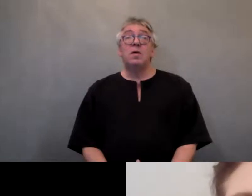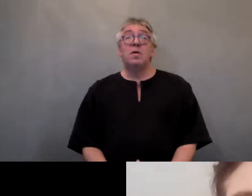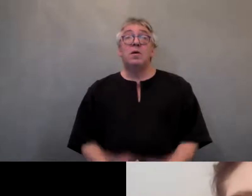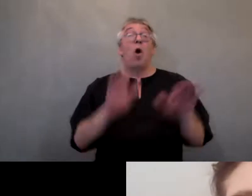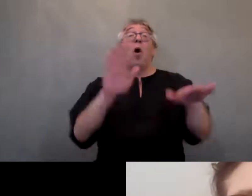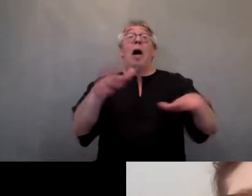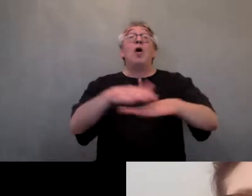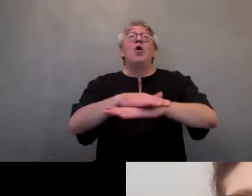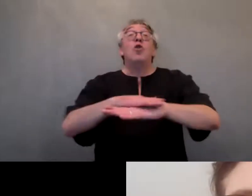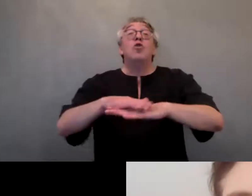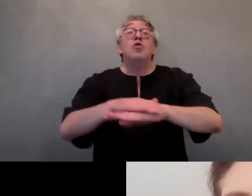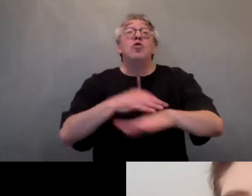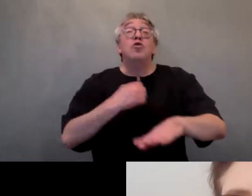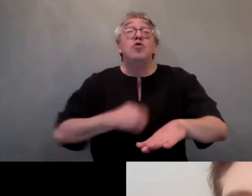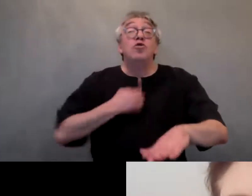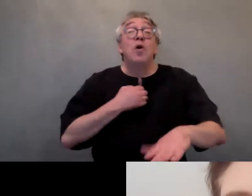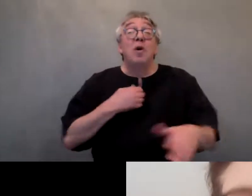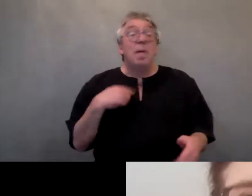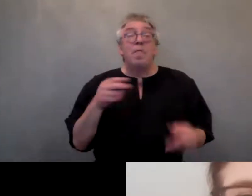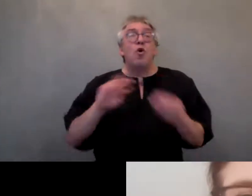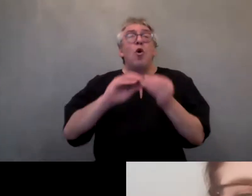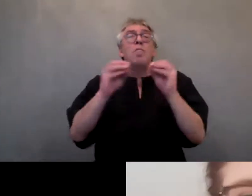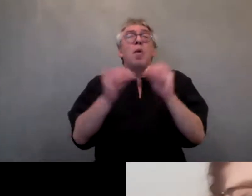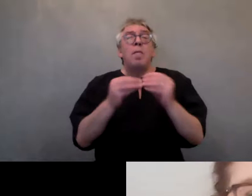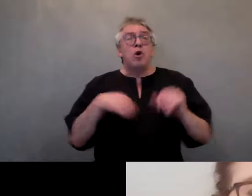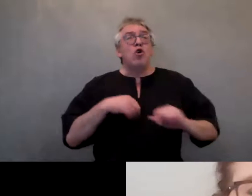in the list of -- >> DARJA PAJK: I unmute